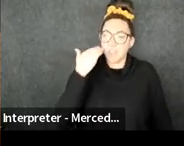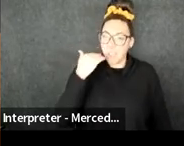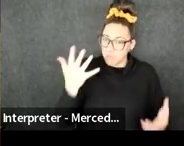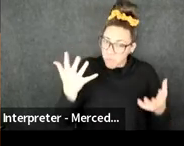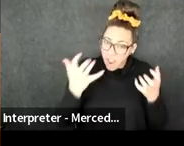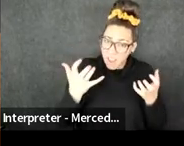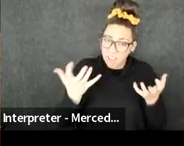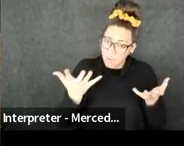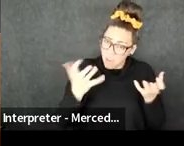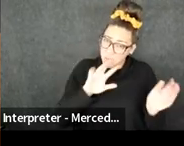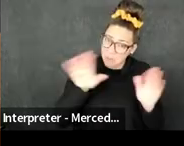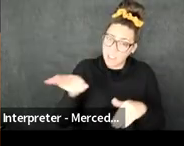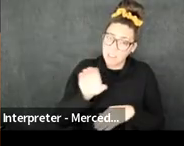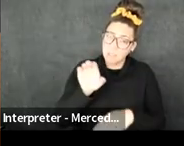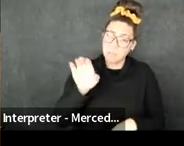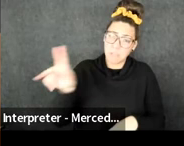And I was like, that was a correct back to take